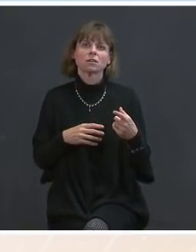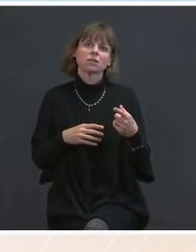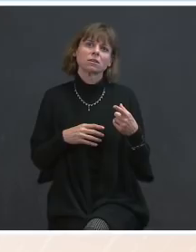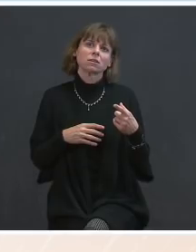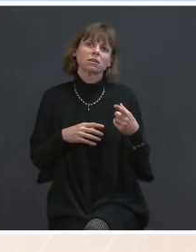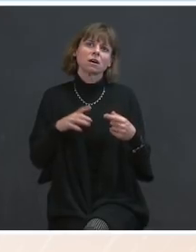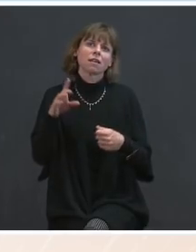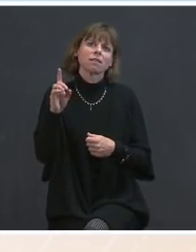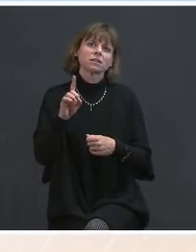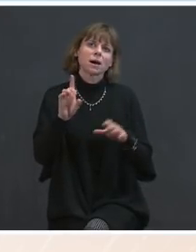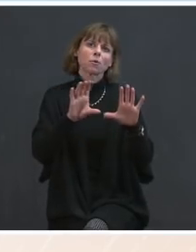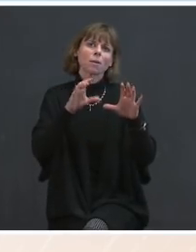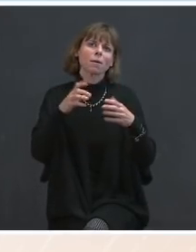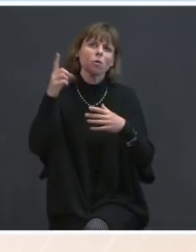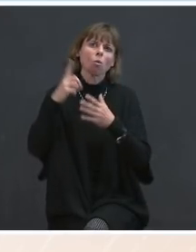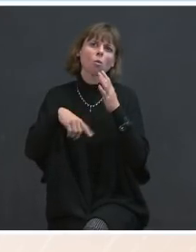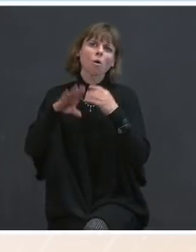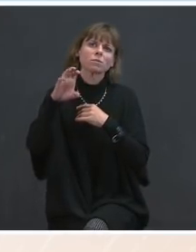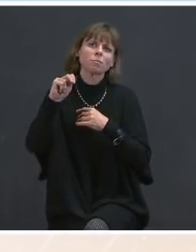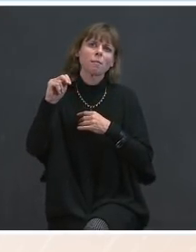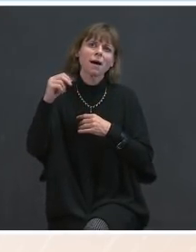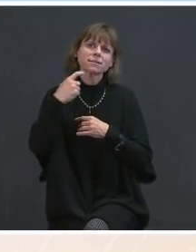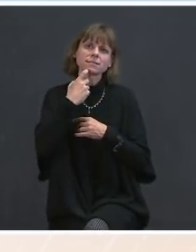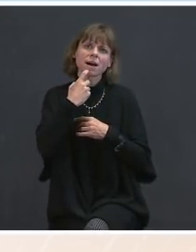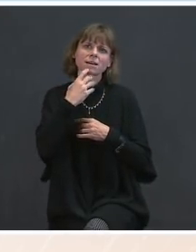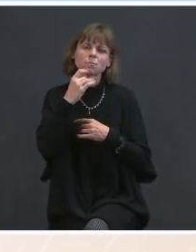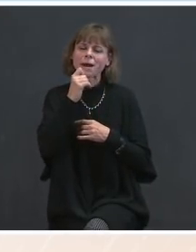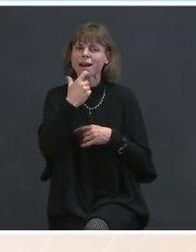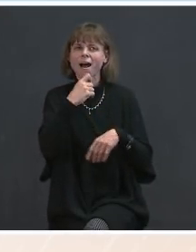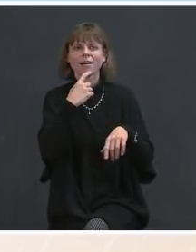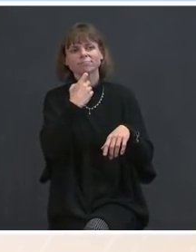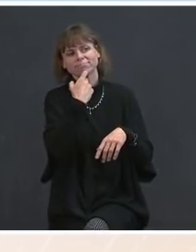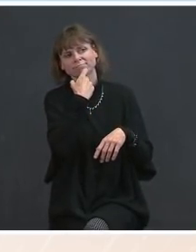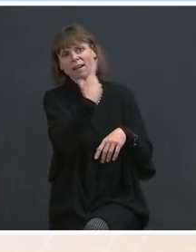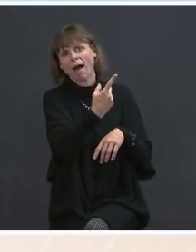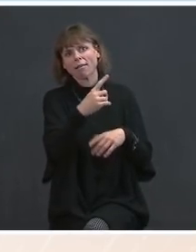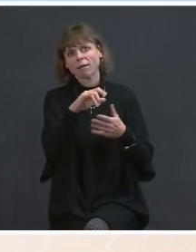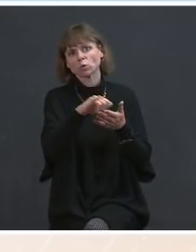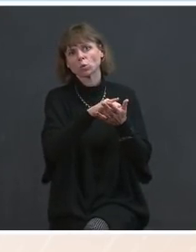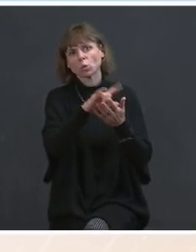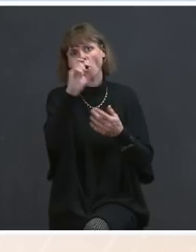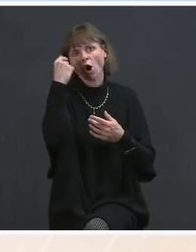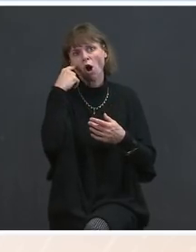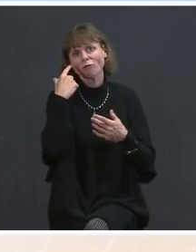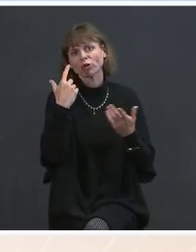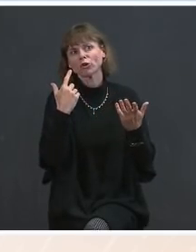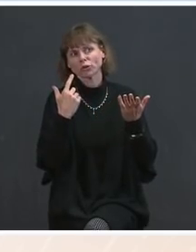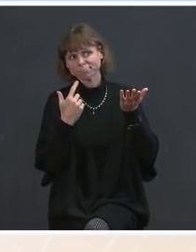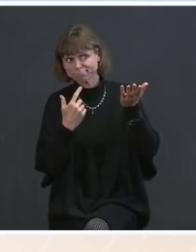What message is he sending by not calling on the New York Governor to resign, number one? And, number two, tomorrow's the usual weekly call